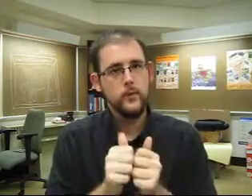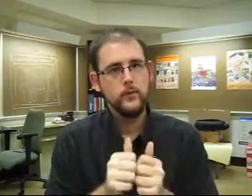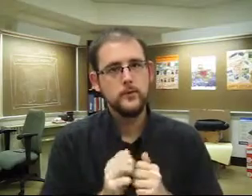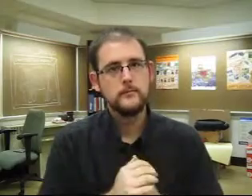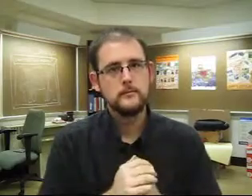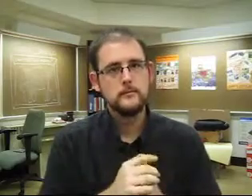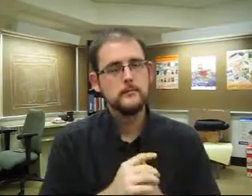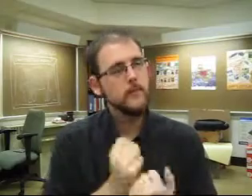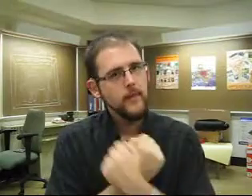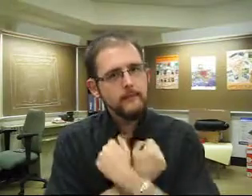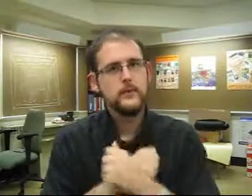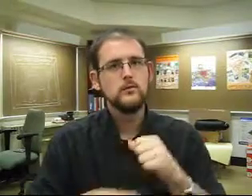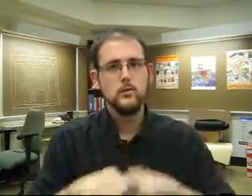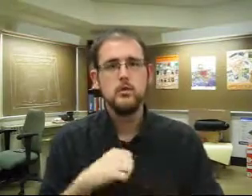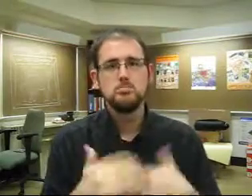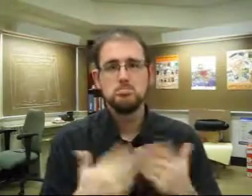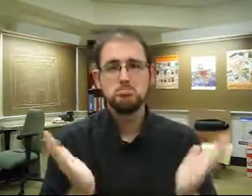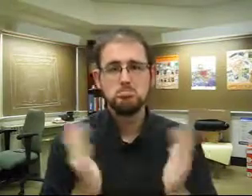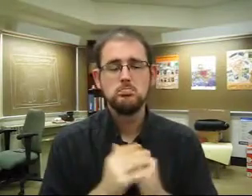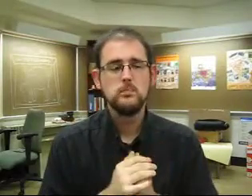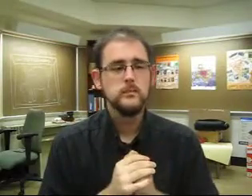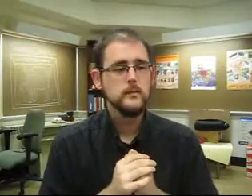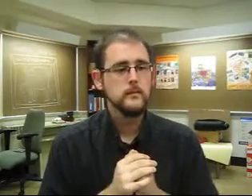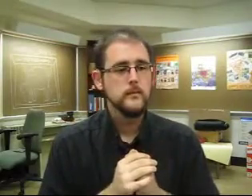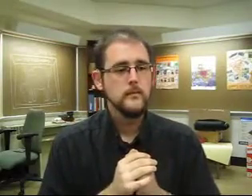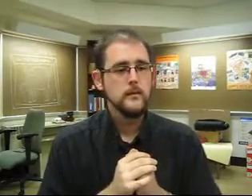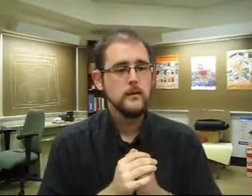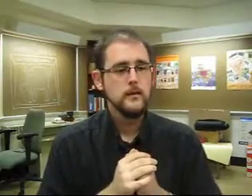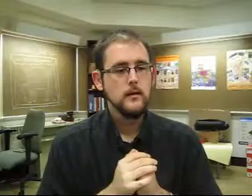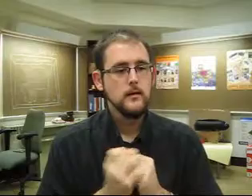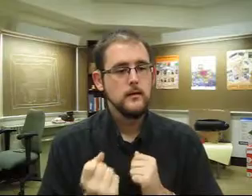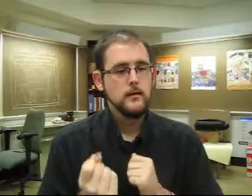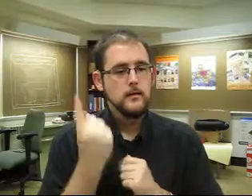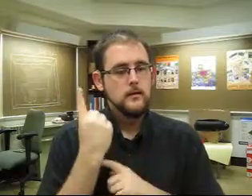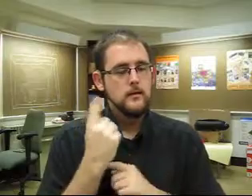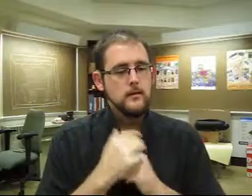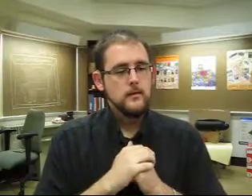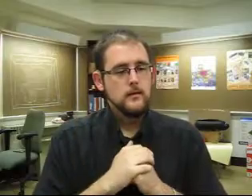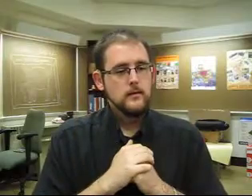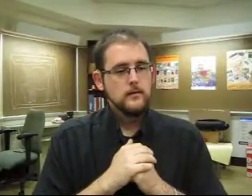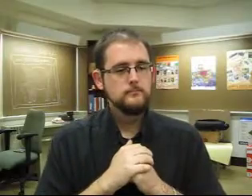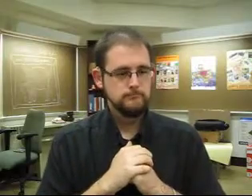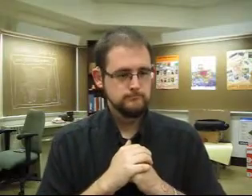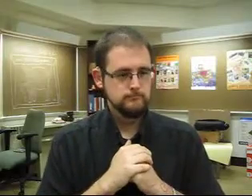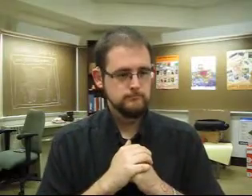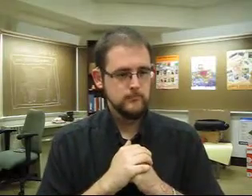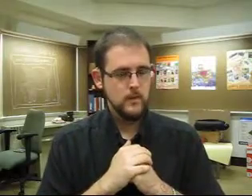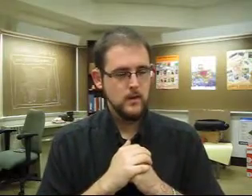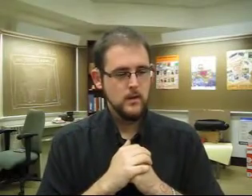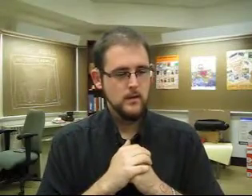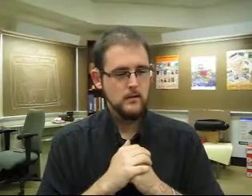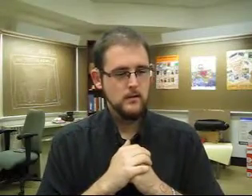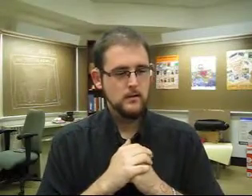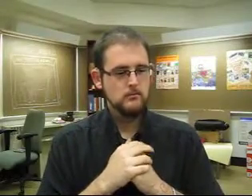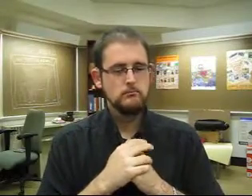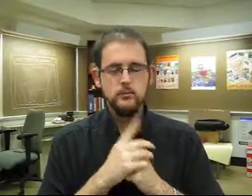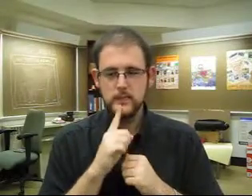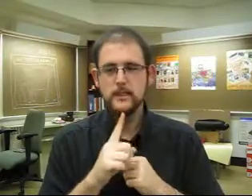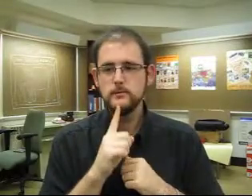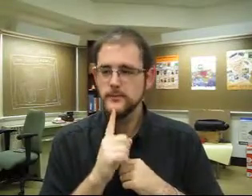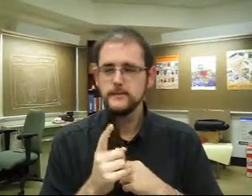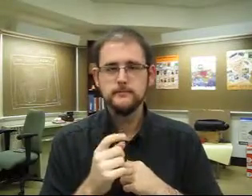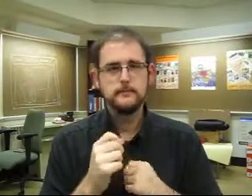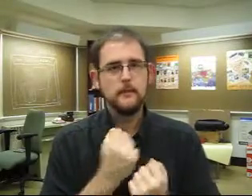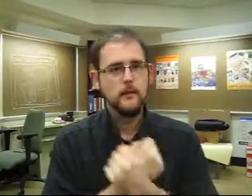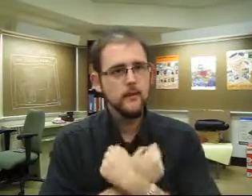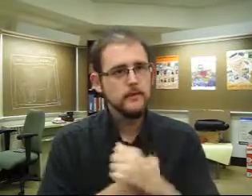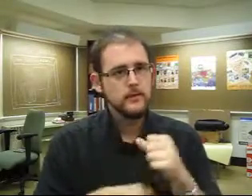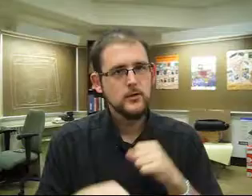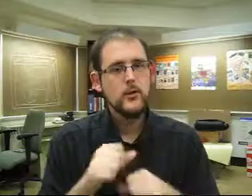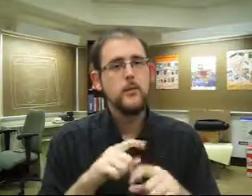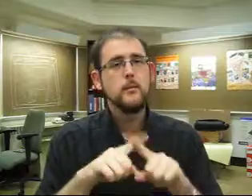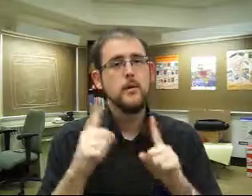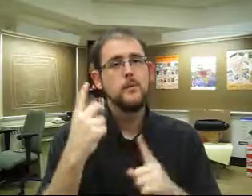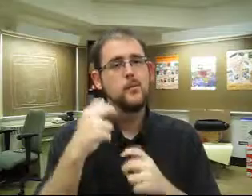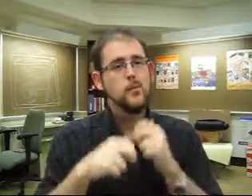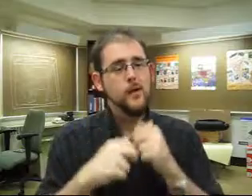The characters are lovers, and love each other very deeply.